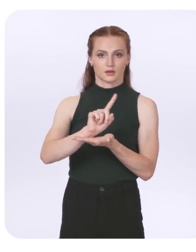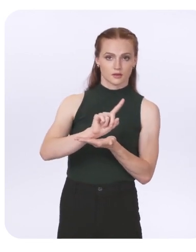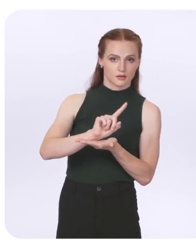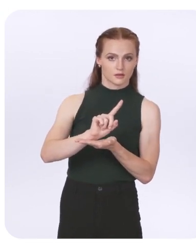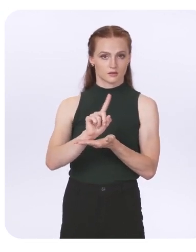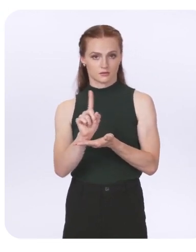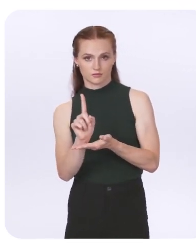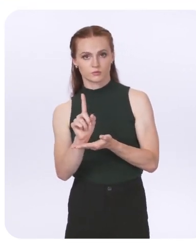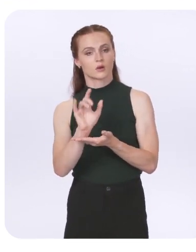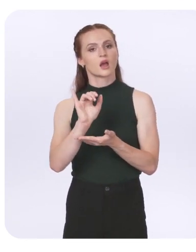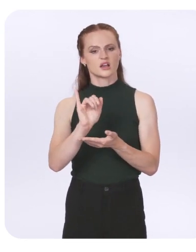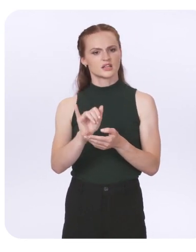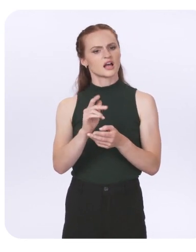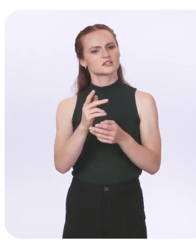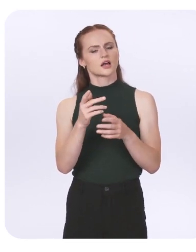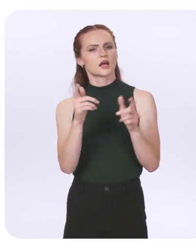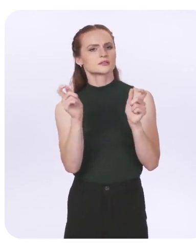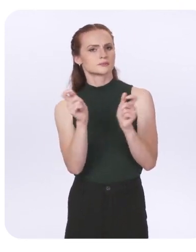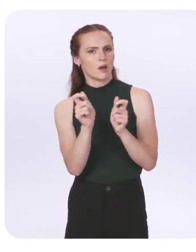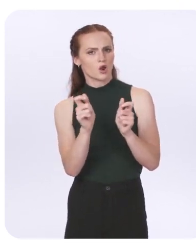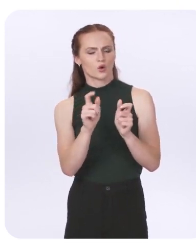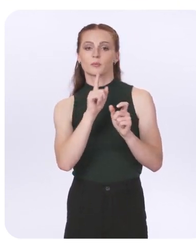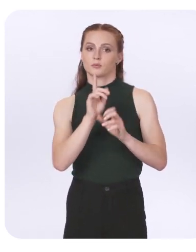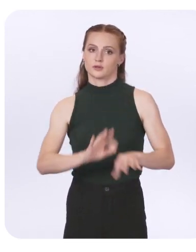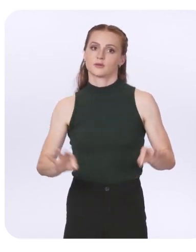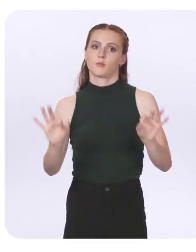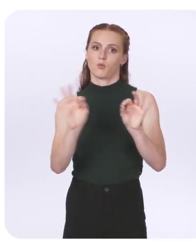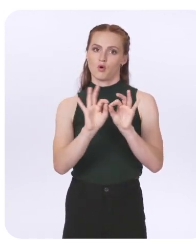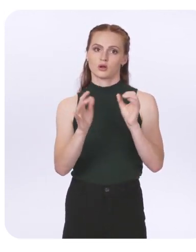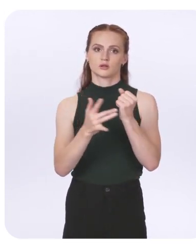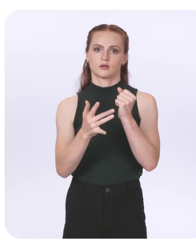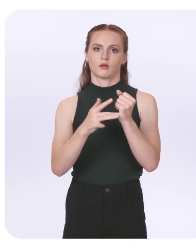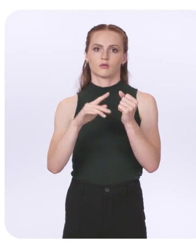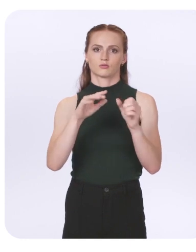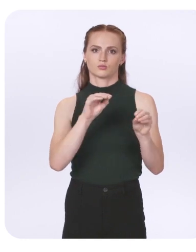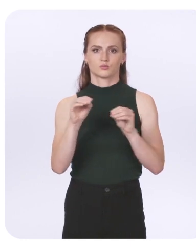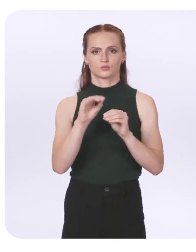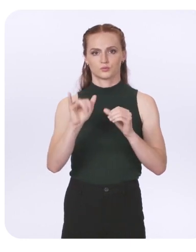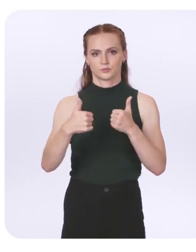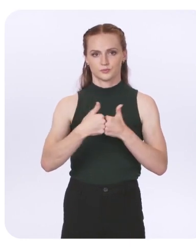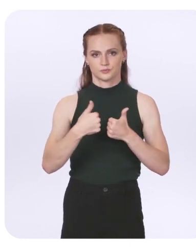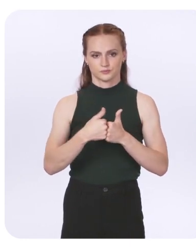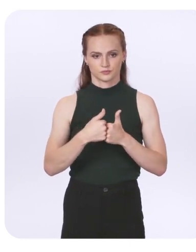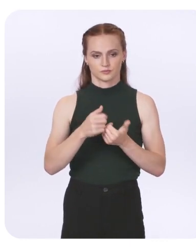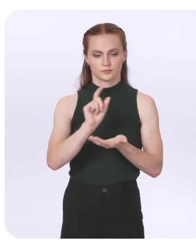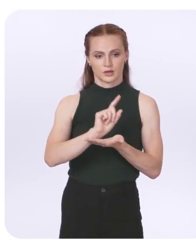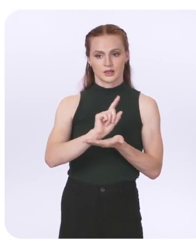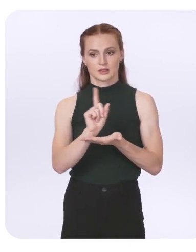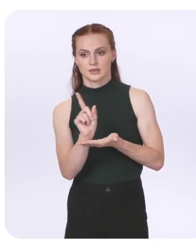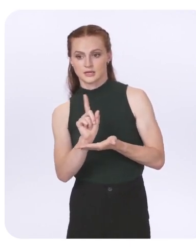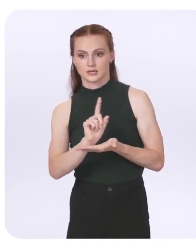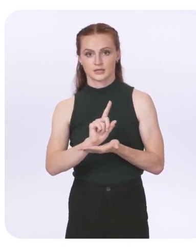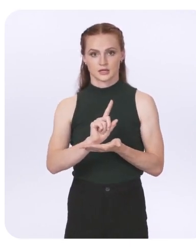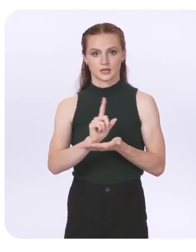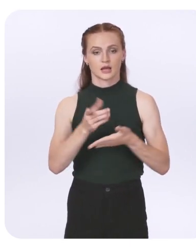but very important tactical mechanic of the game. Leaning lets a player move only their upper body